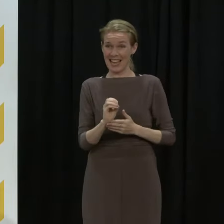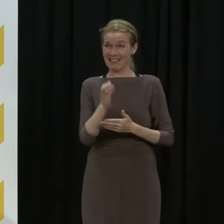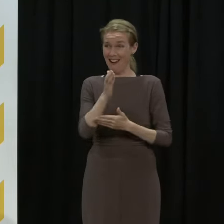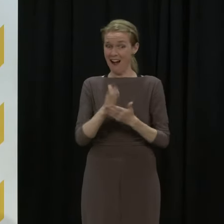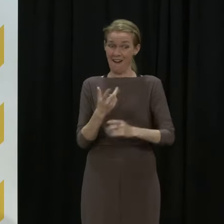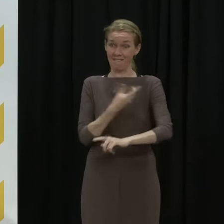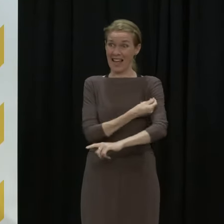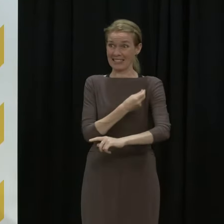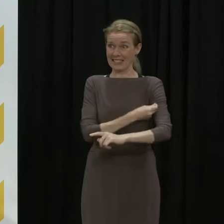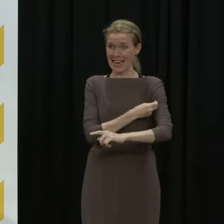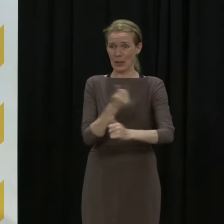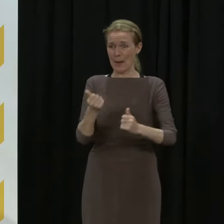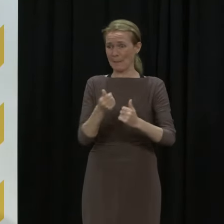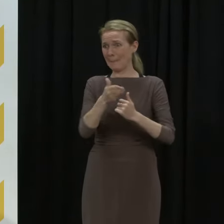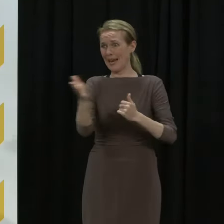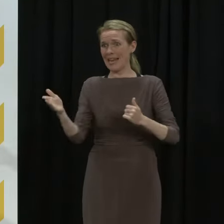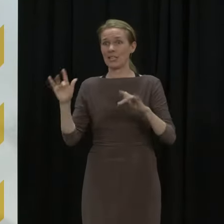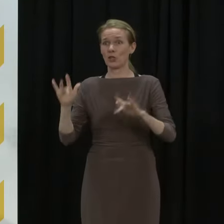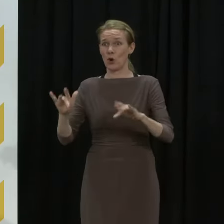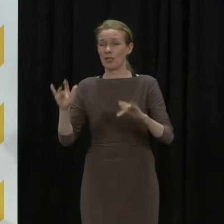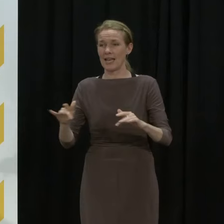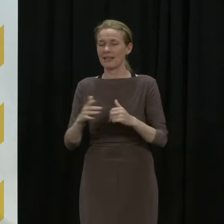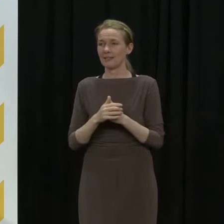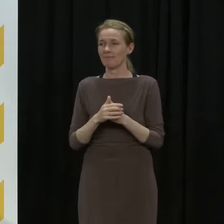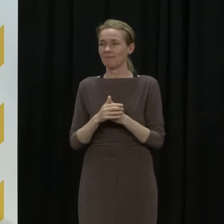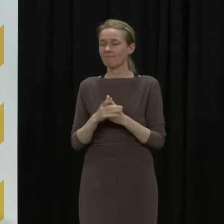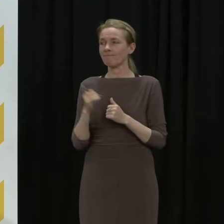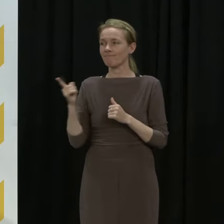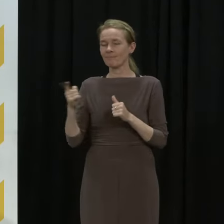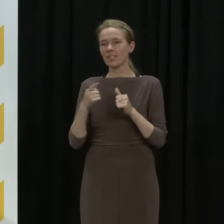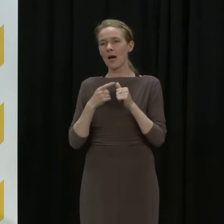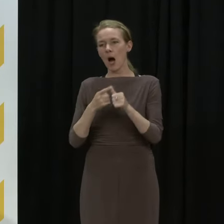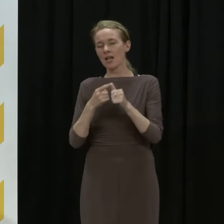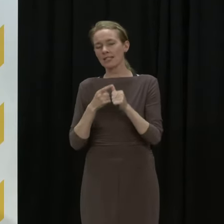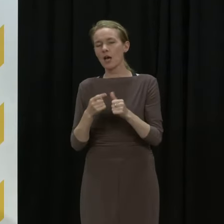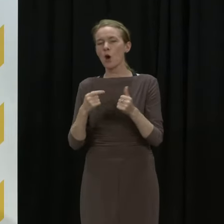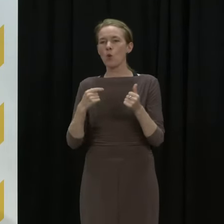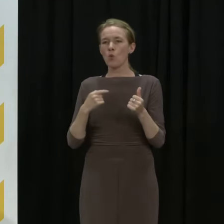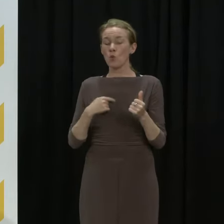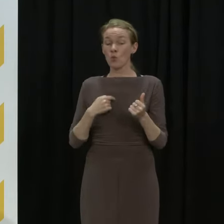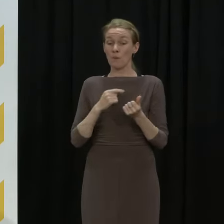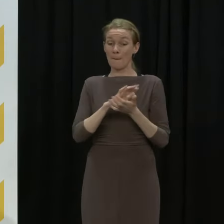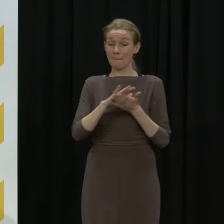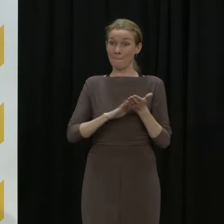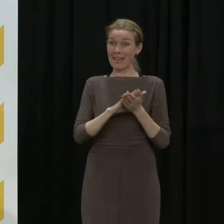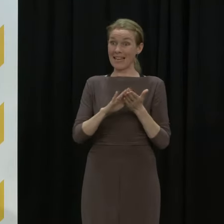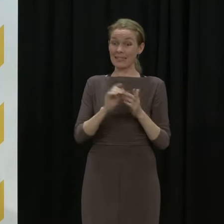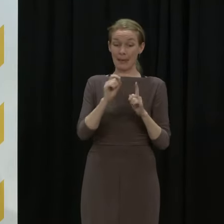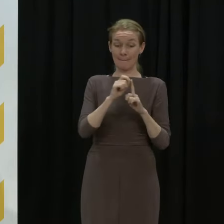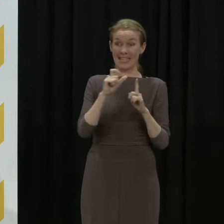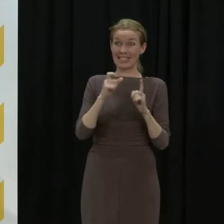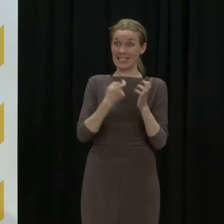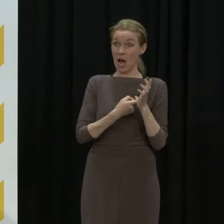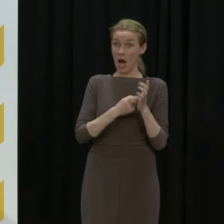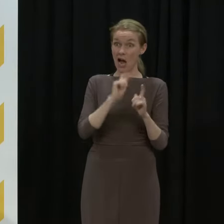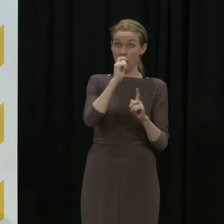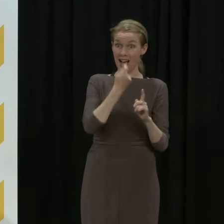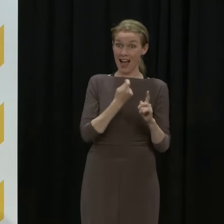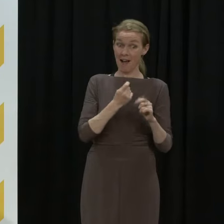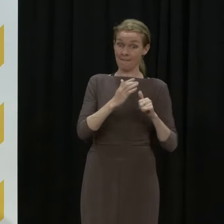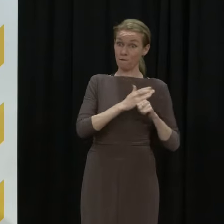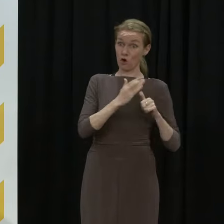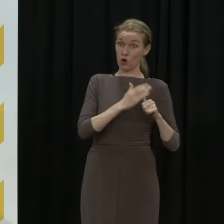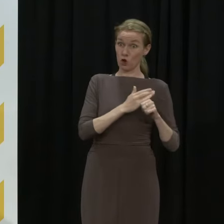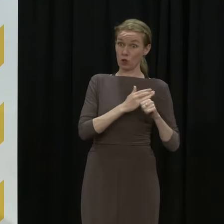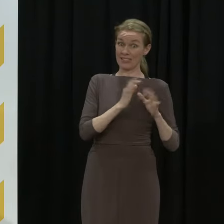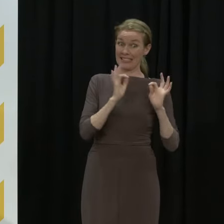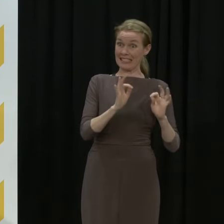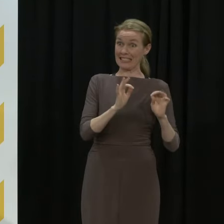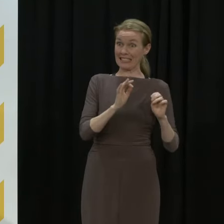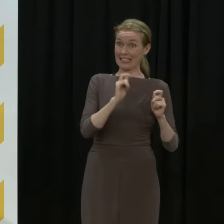We are starting to use it n